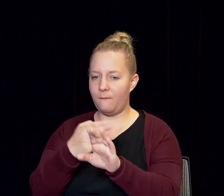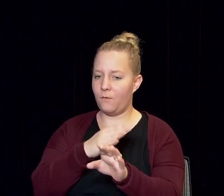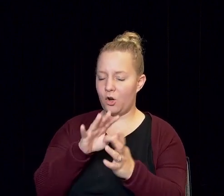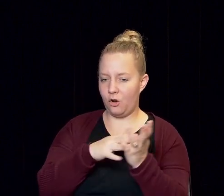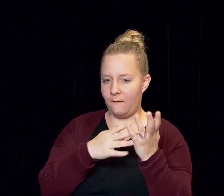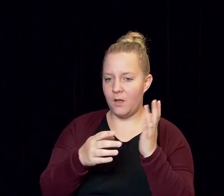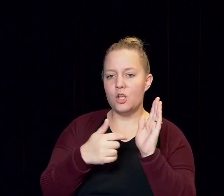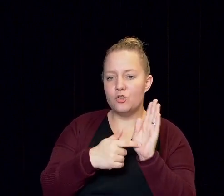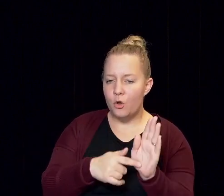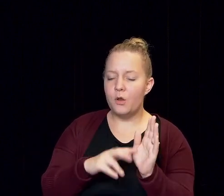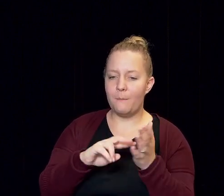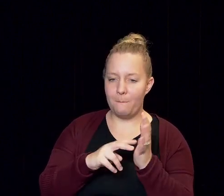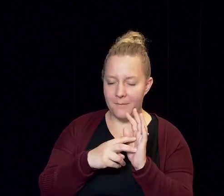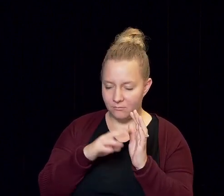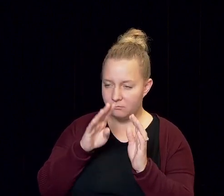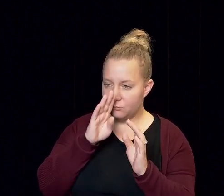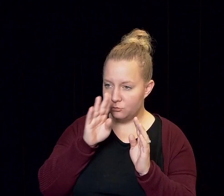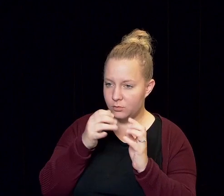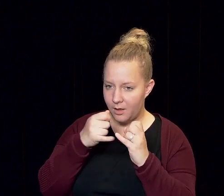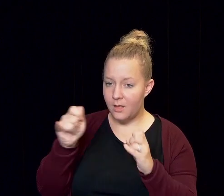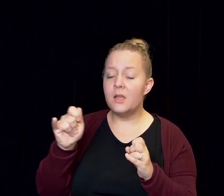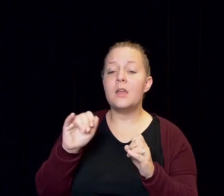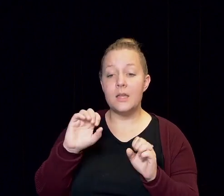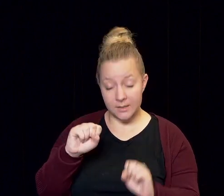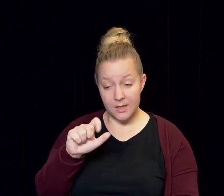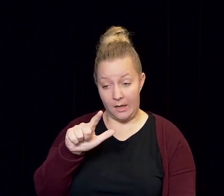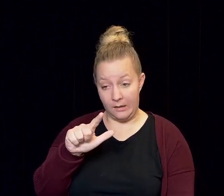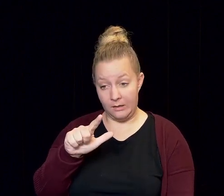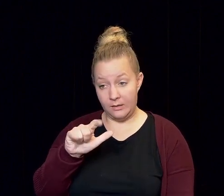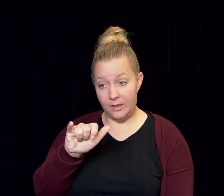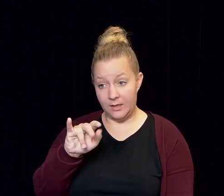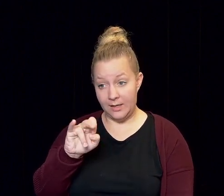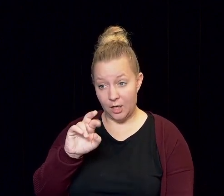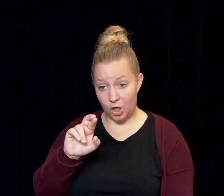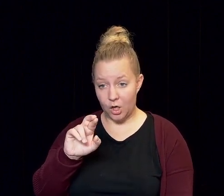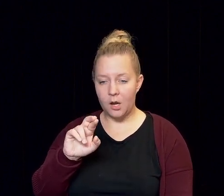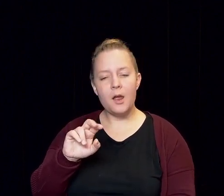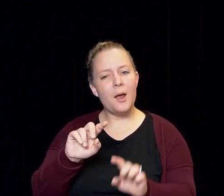meant to be in a straight line. So it is linear, they are in a straight line. But, I only connect